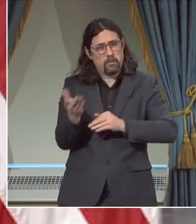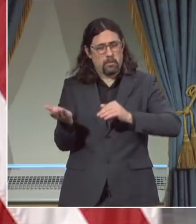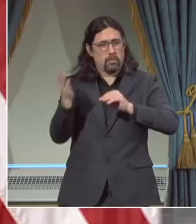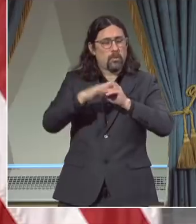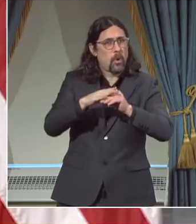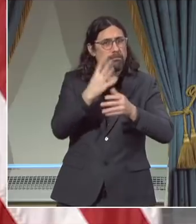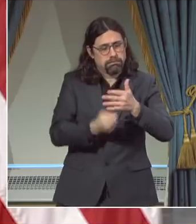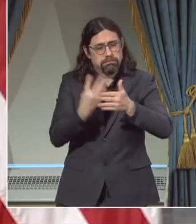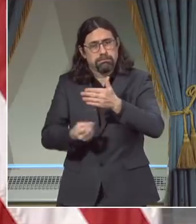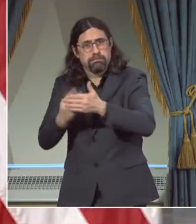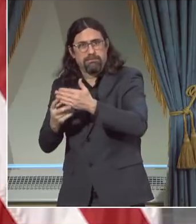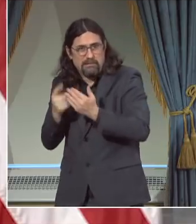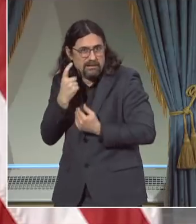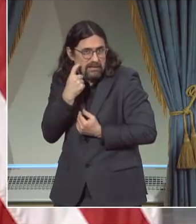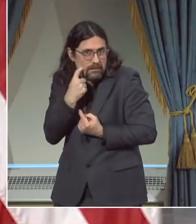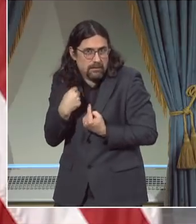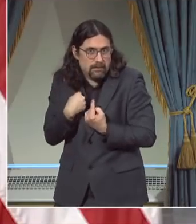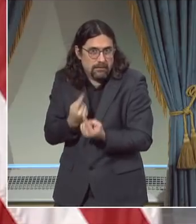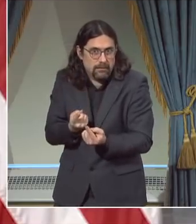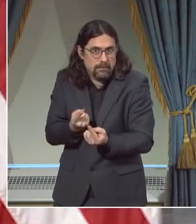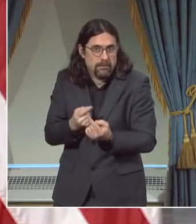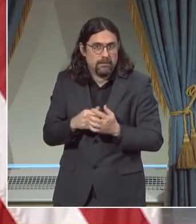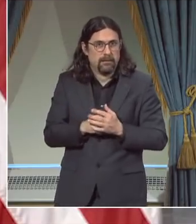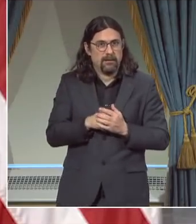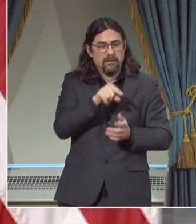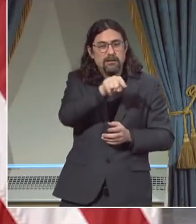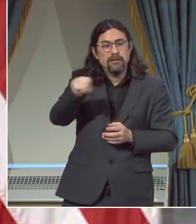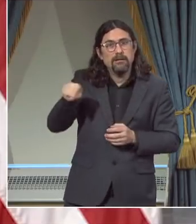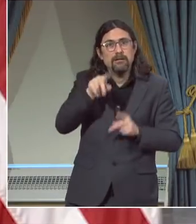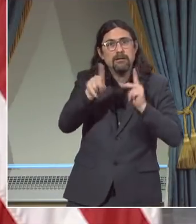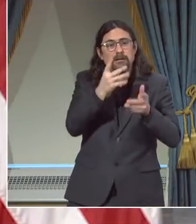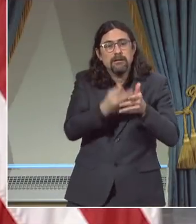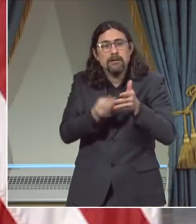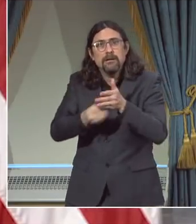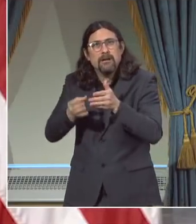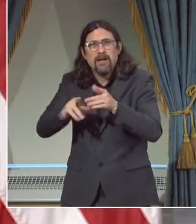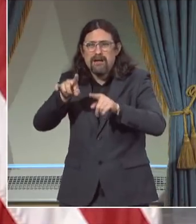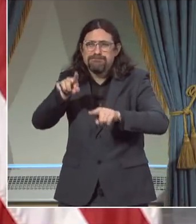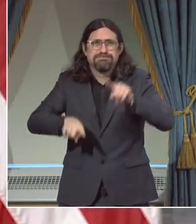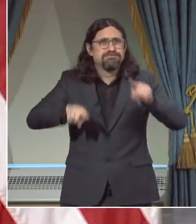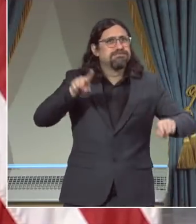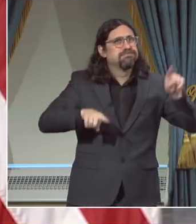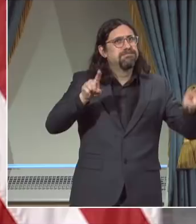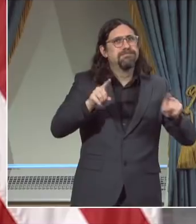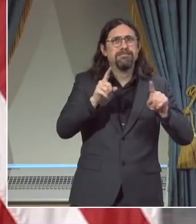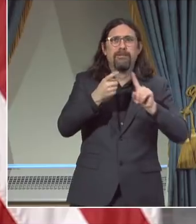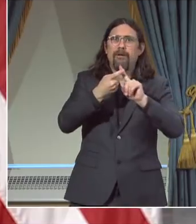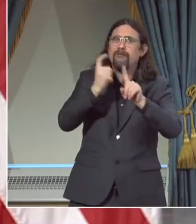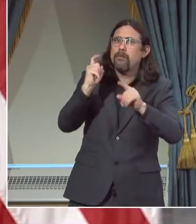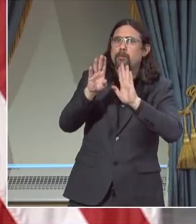AND IT'S SO PNAIF ULF OR EVERYONE THAT WE'RE GOING THROUGH THIS AND WE HAVE TO FIGHT BACK WITH EVERYTHING WE'VE GOT.